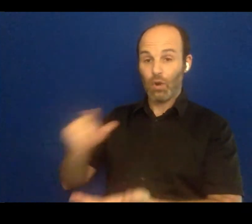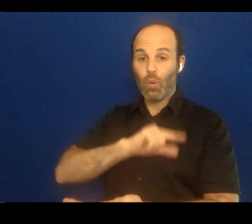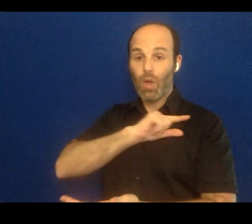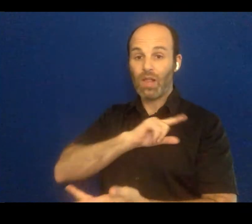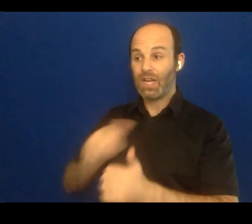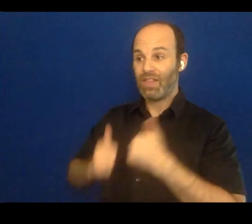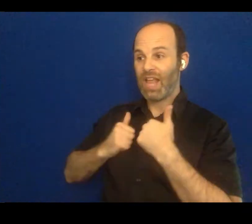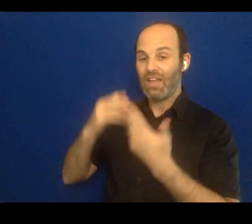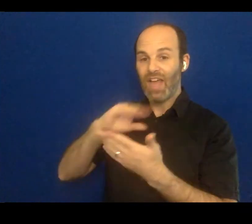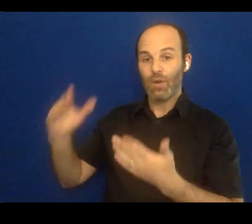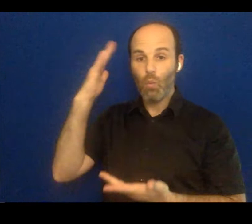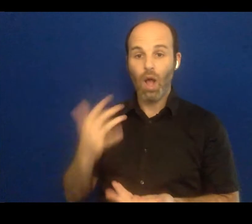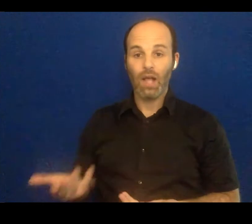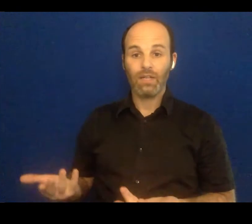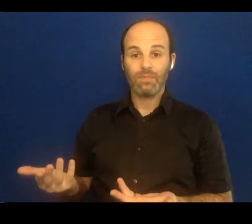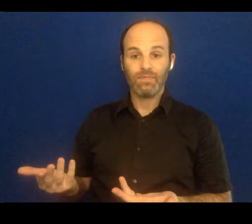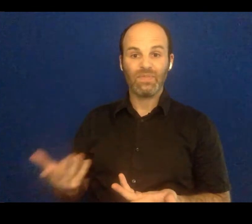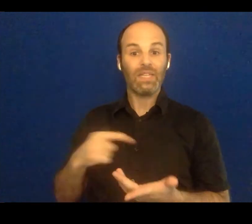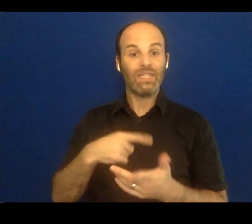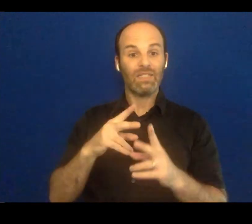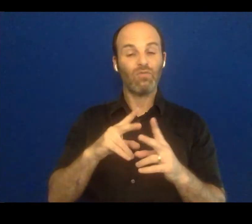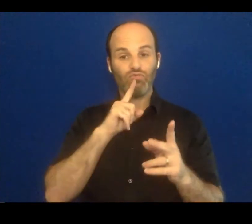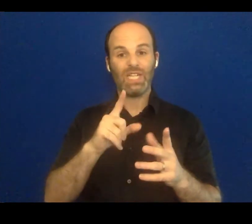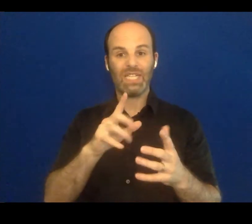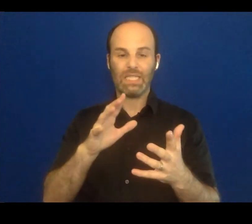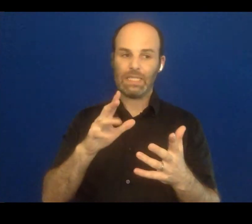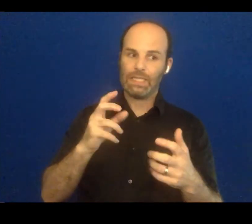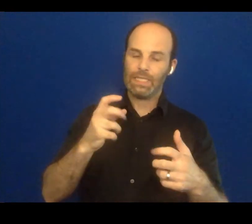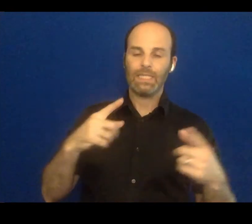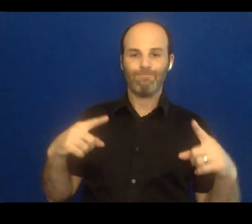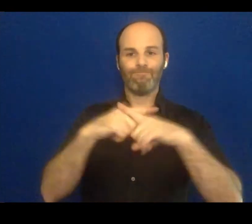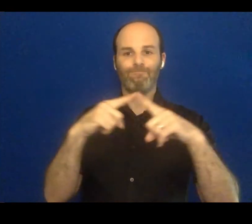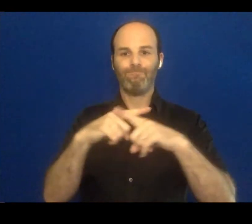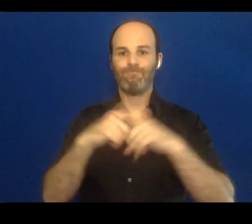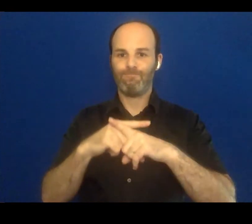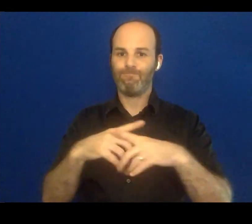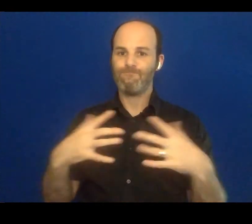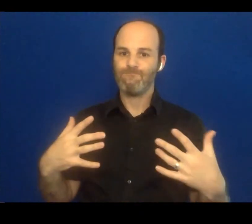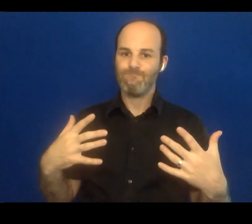THAT IS JUST, IT IS A VERY -- CONCEPT WHEN YOU GET INTO THAT.